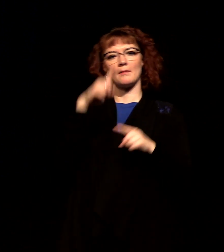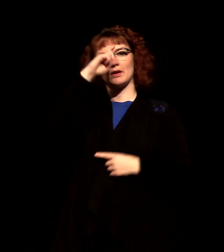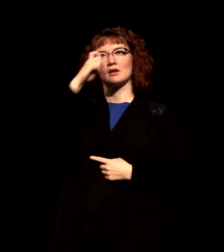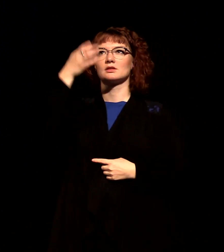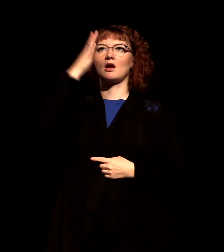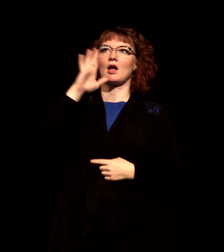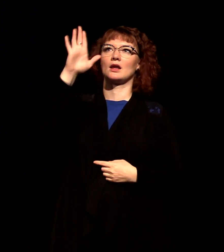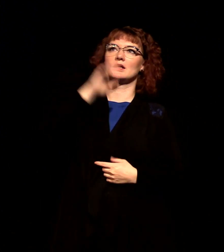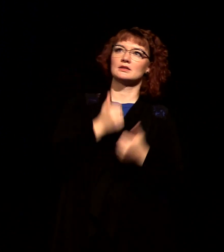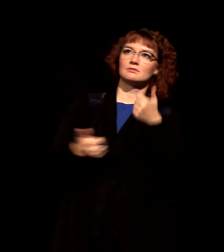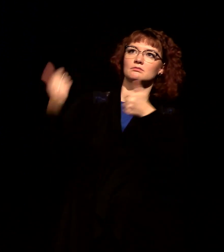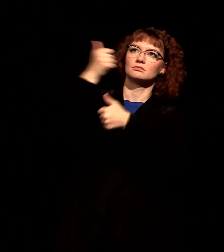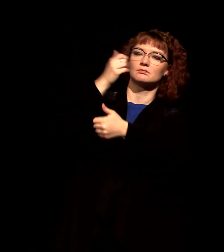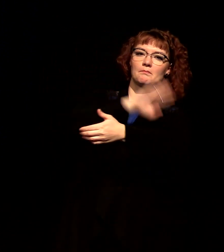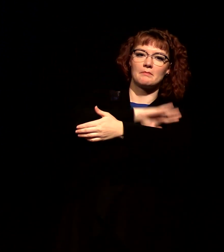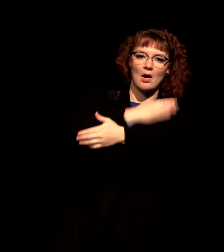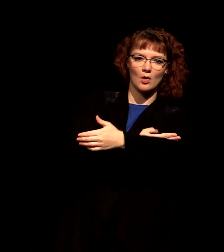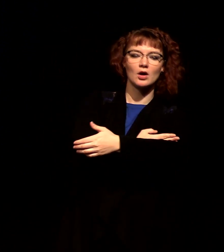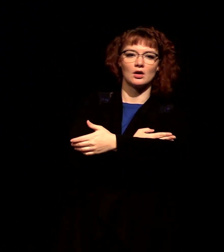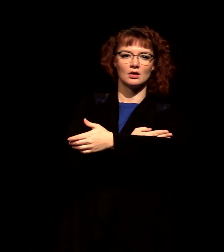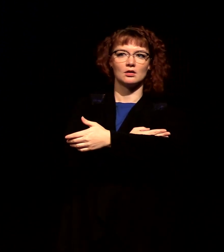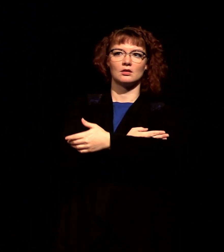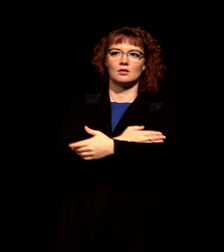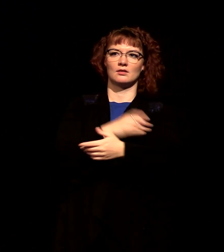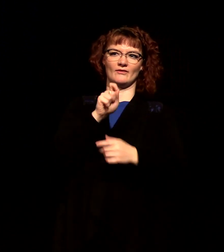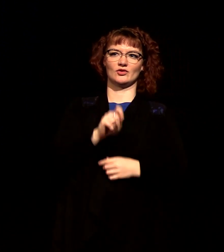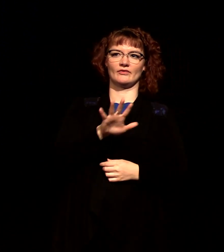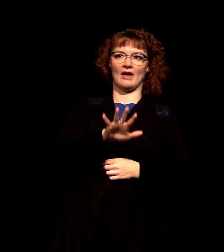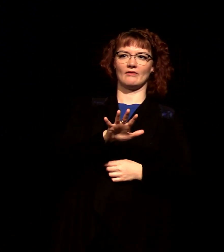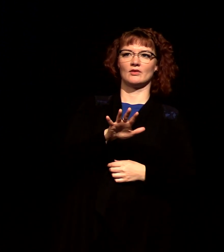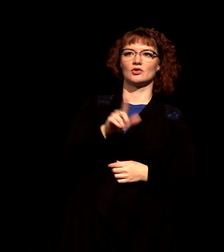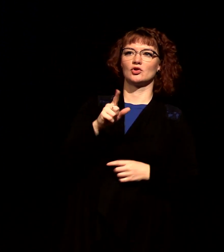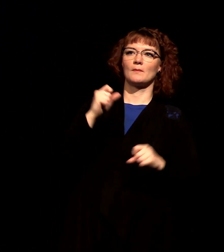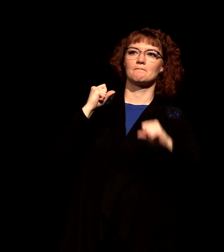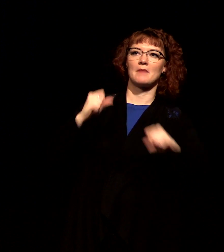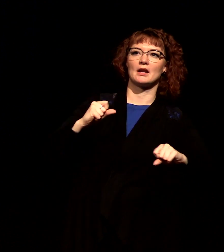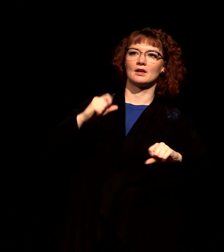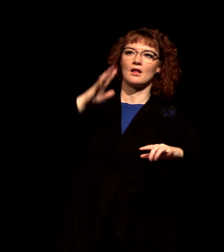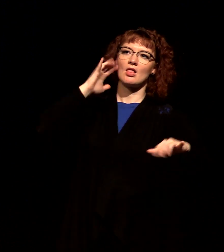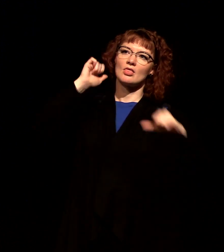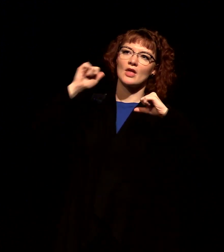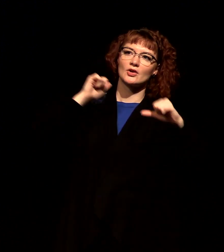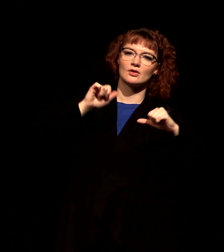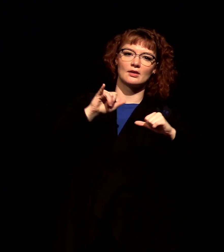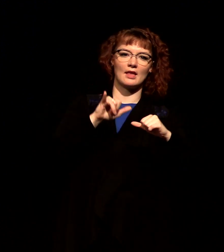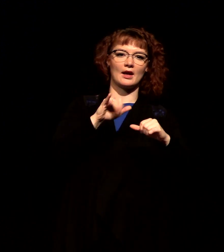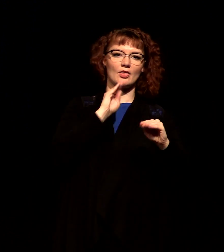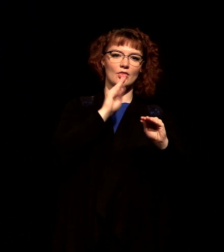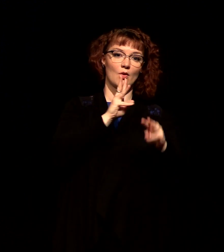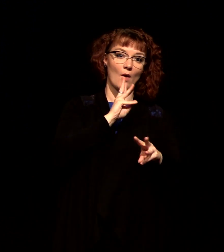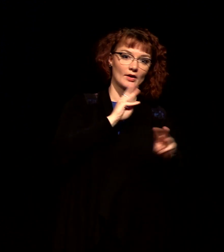and the power of God. Verse five, mightier than the thunder of the great waters, mightier than the breakers of the sea.